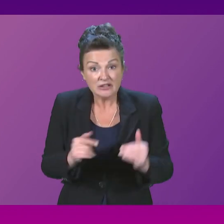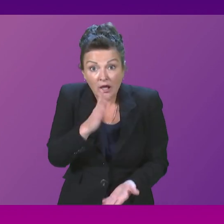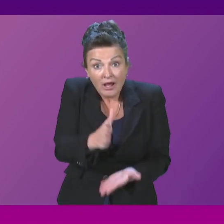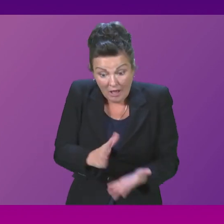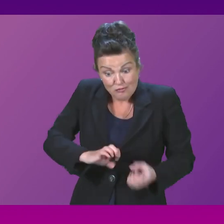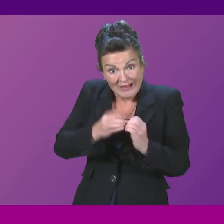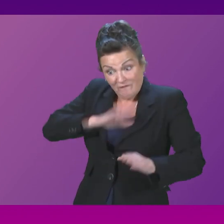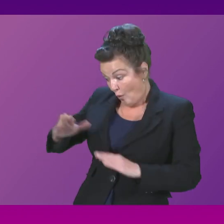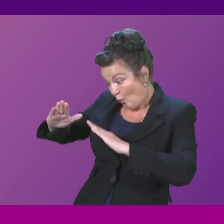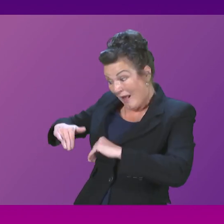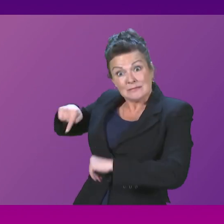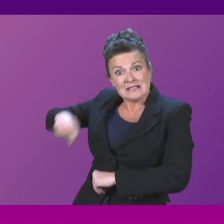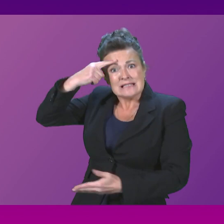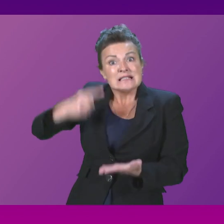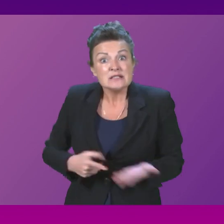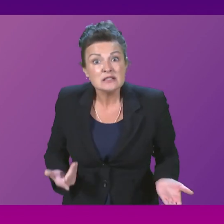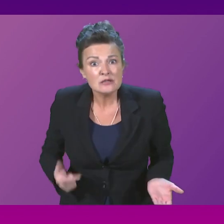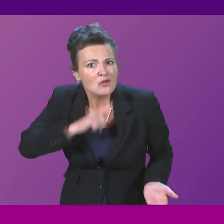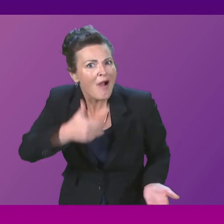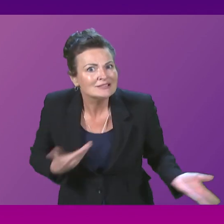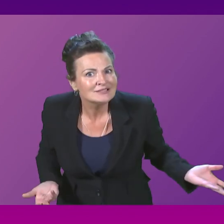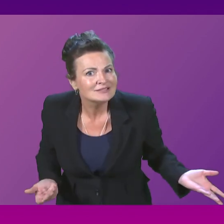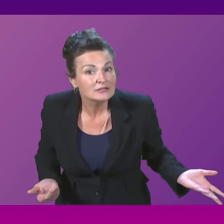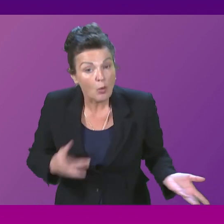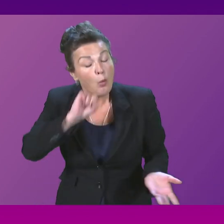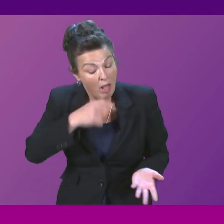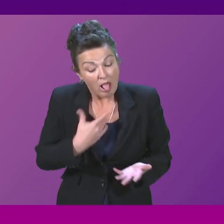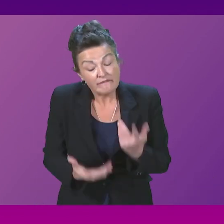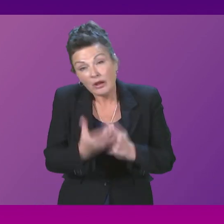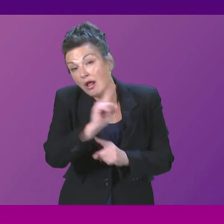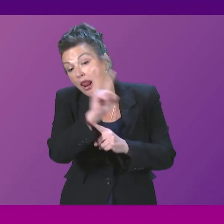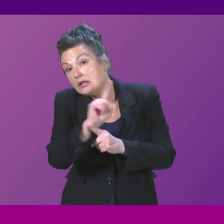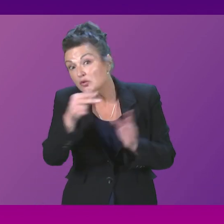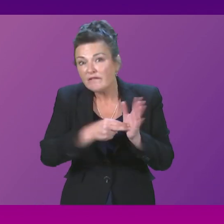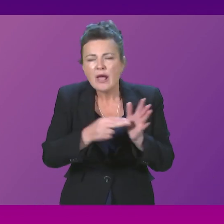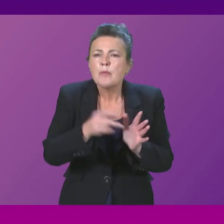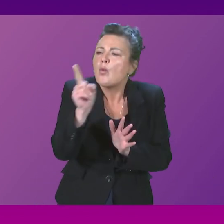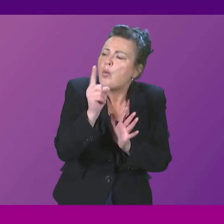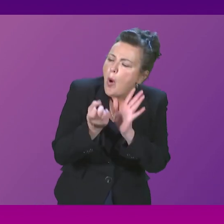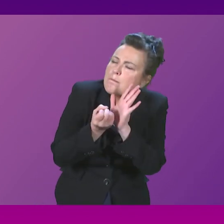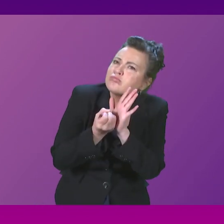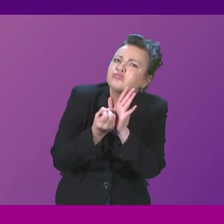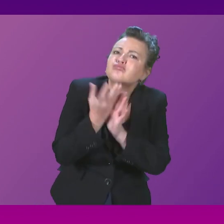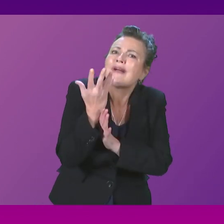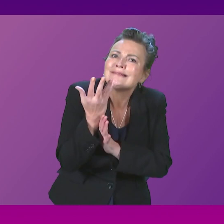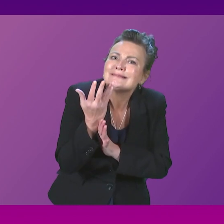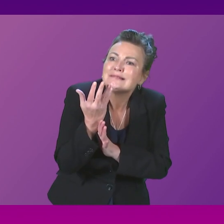We are about to find out, later in November, the price that Scotland will have to pay in